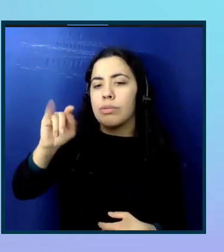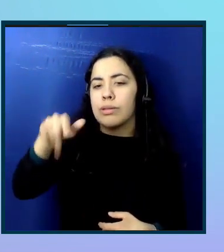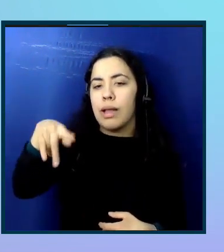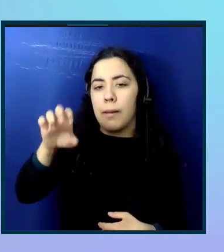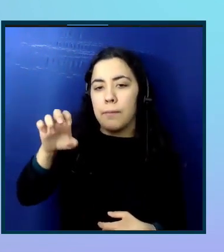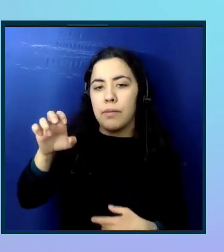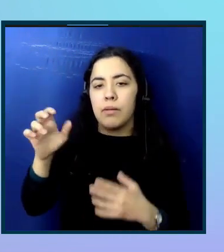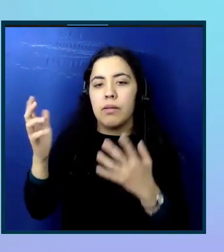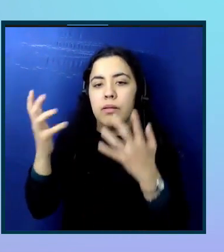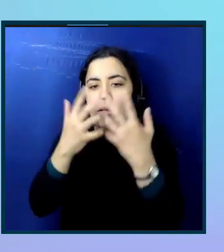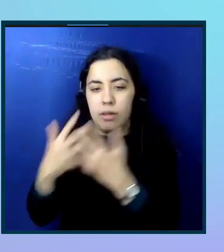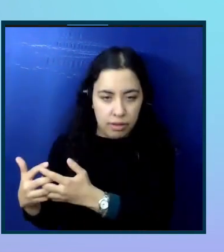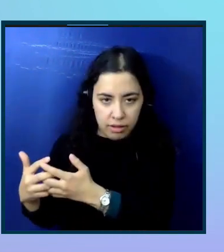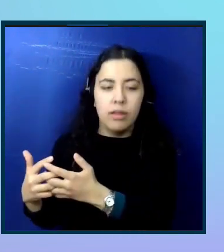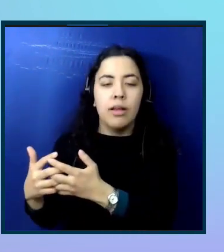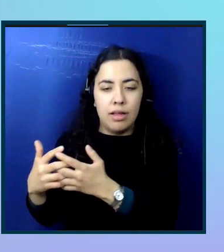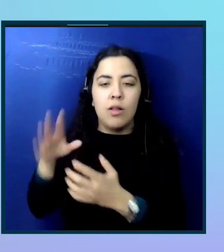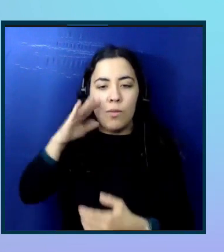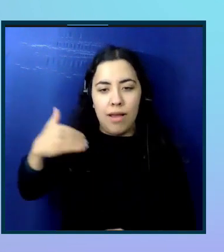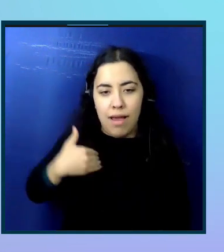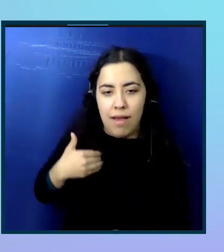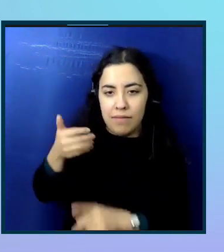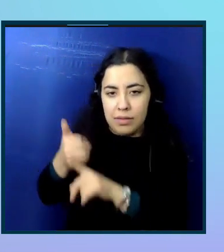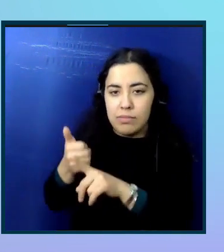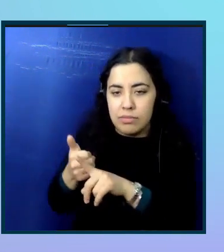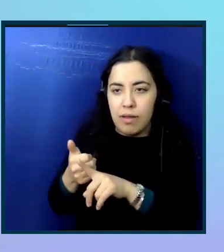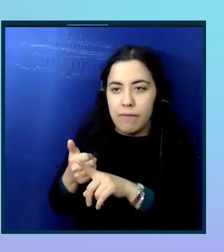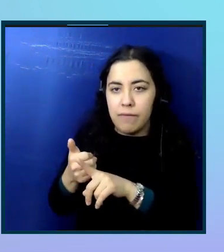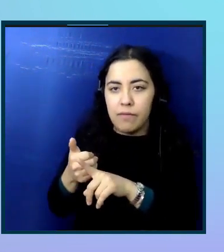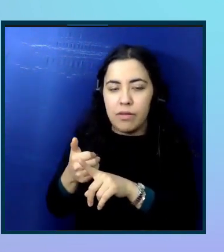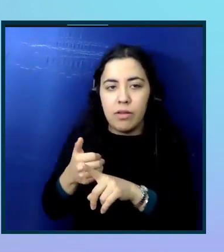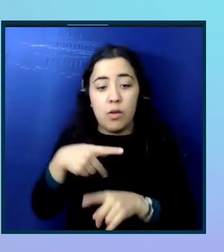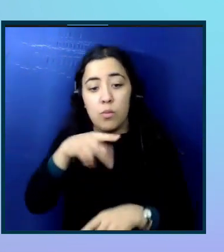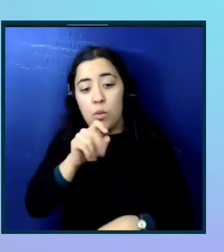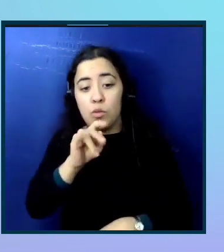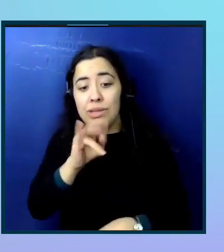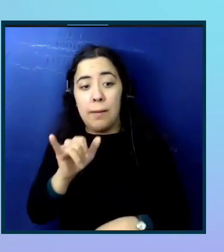and I have them relay that prototype to a real app or website.